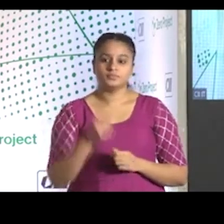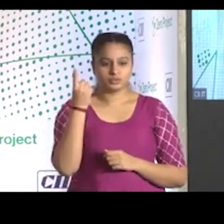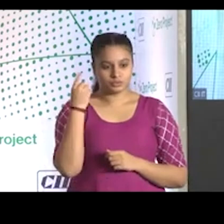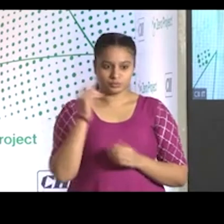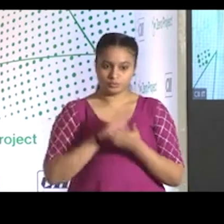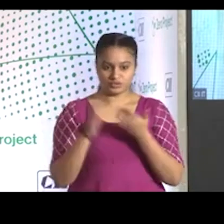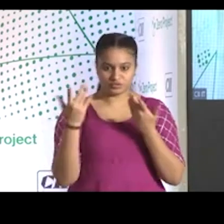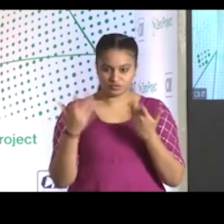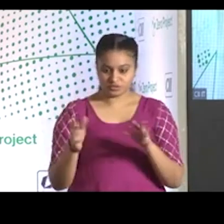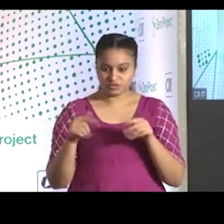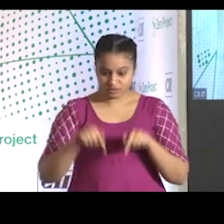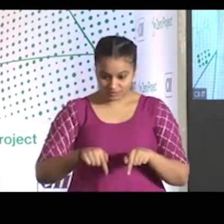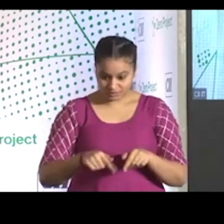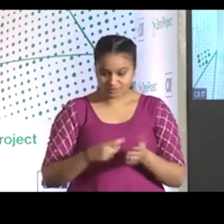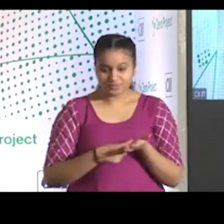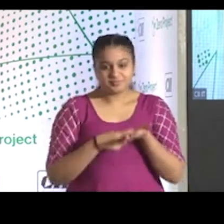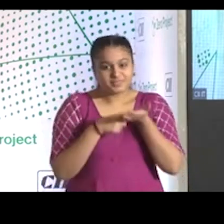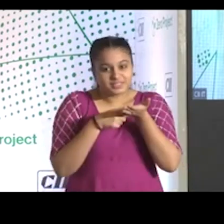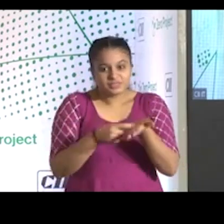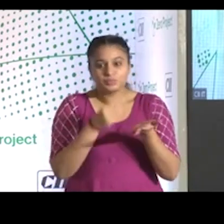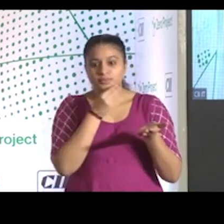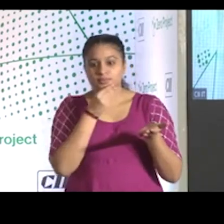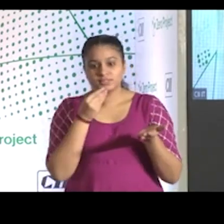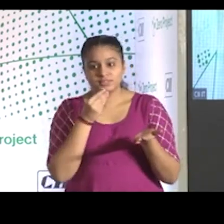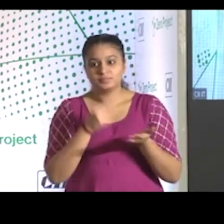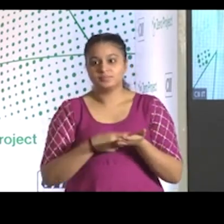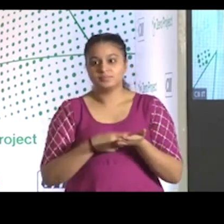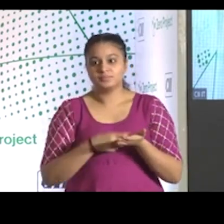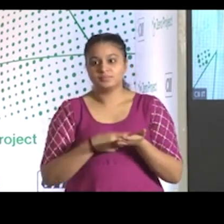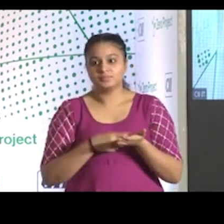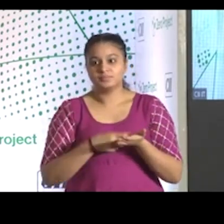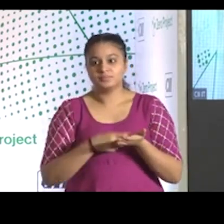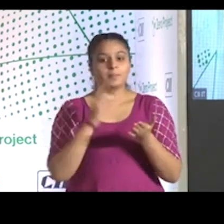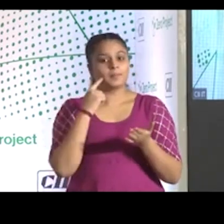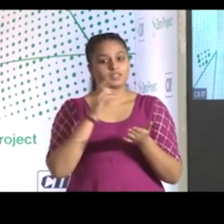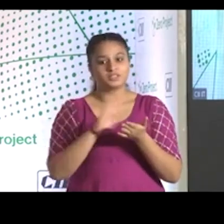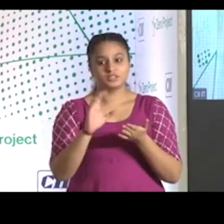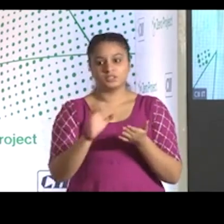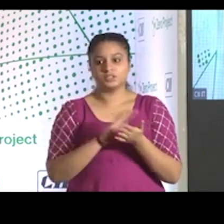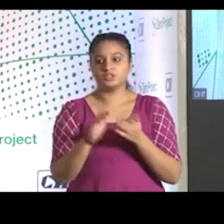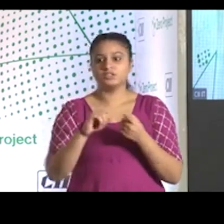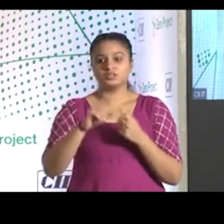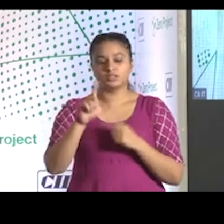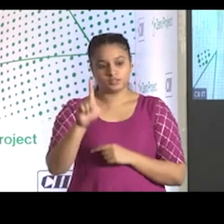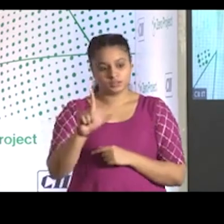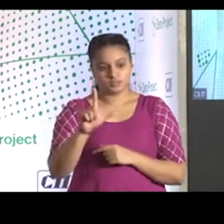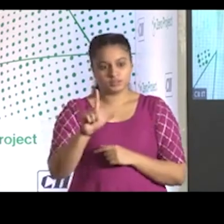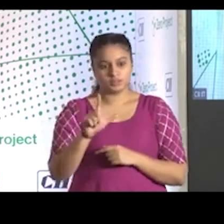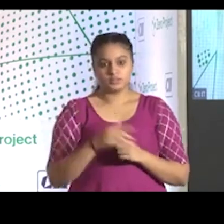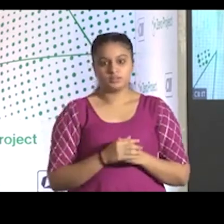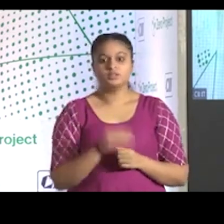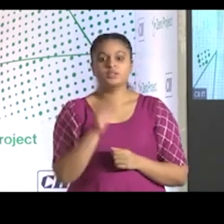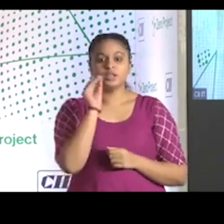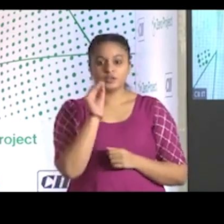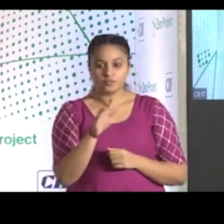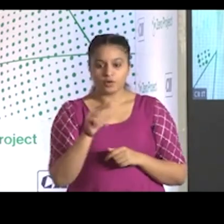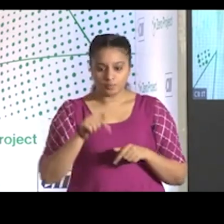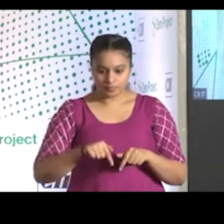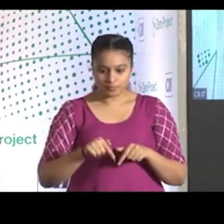Now I'm going to request a partner, Michael, to give to tell you what's in store for you today.